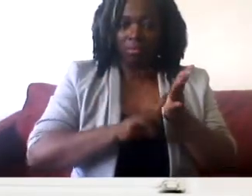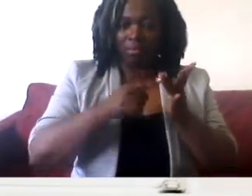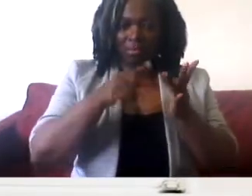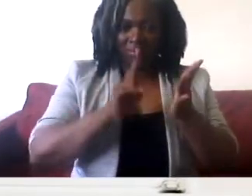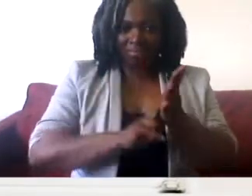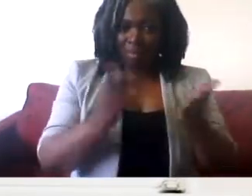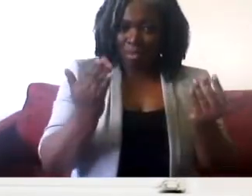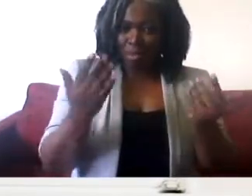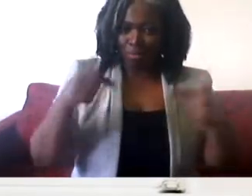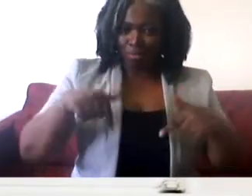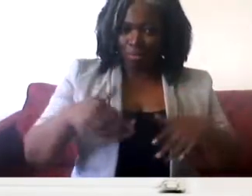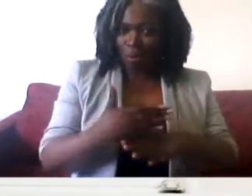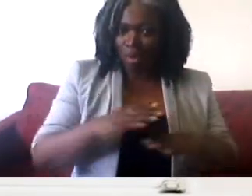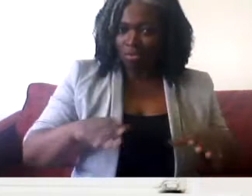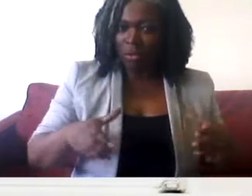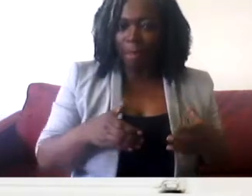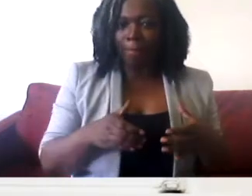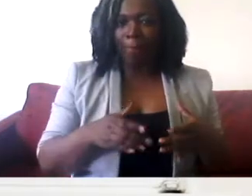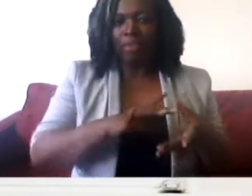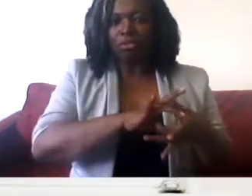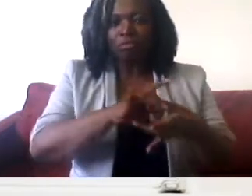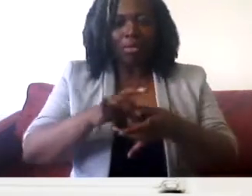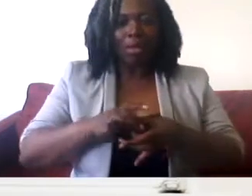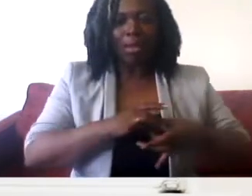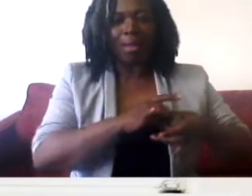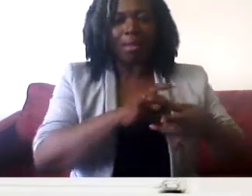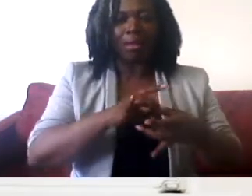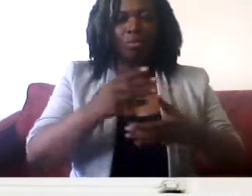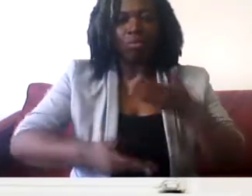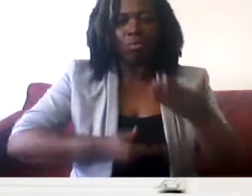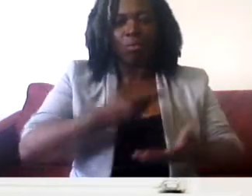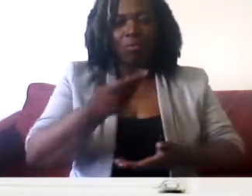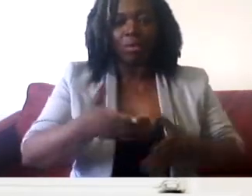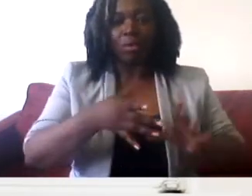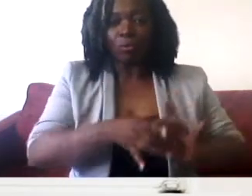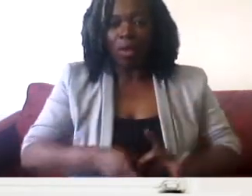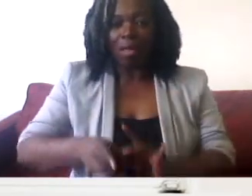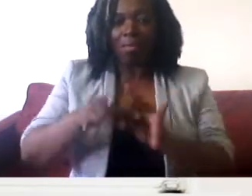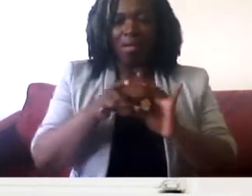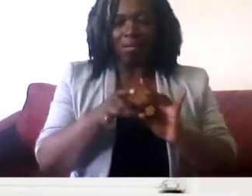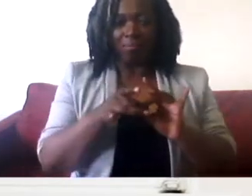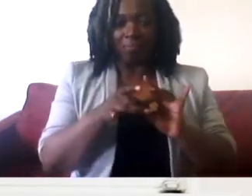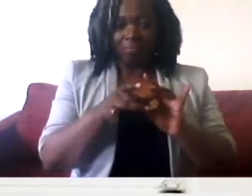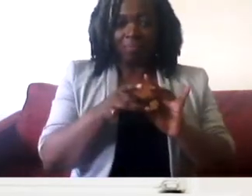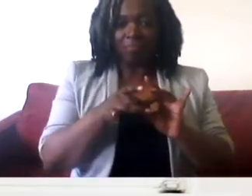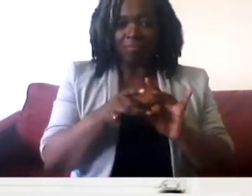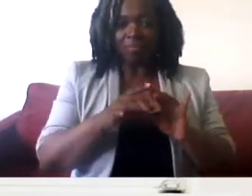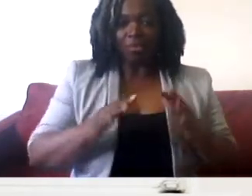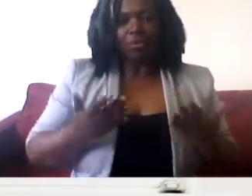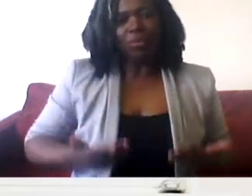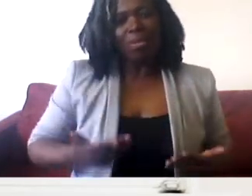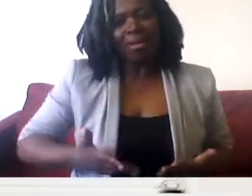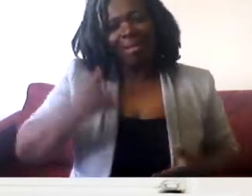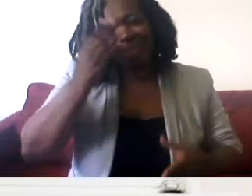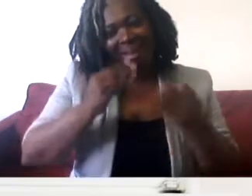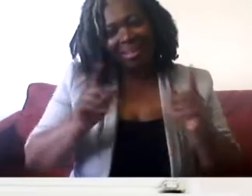which is the name of my workshop. Today's workshop we will be learning how to play